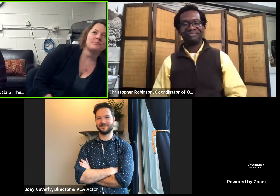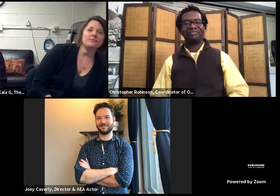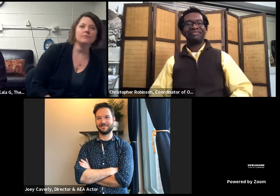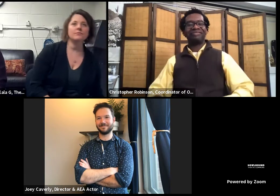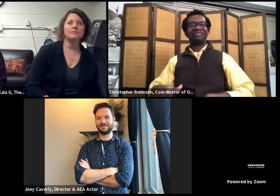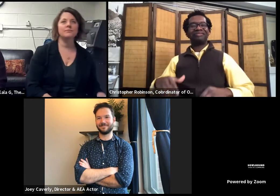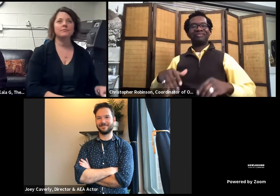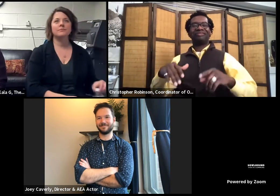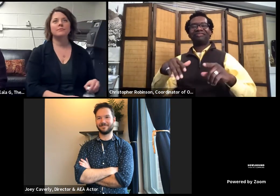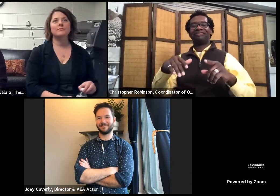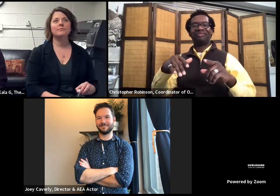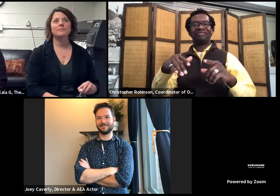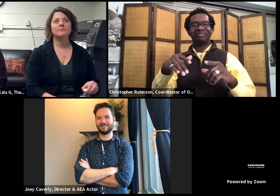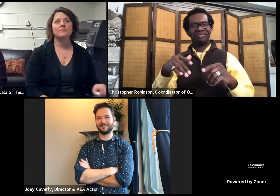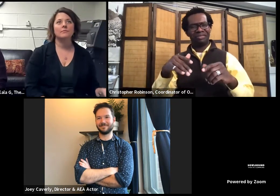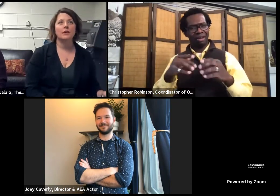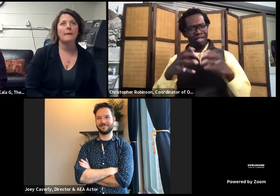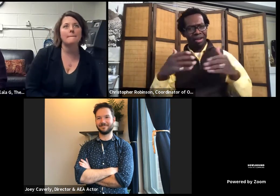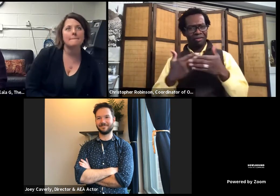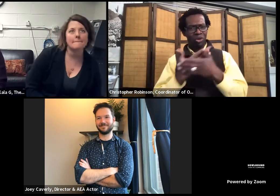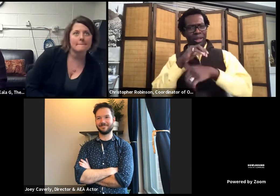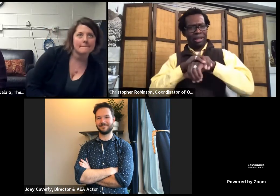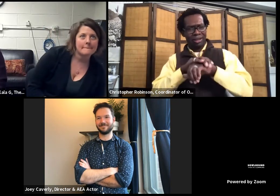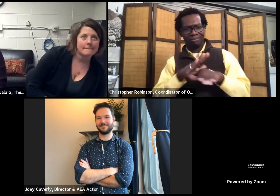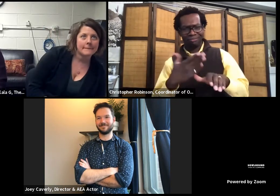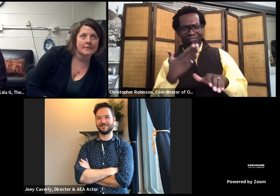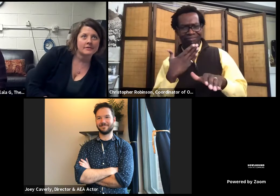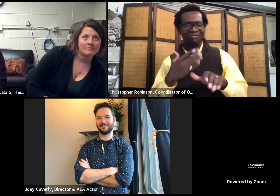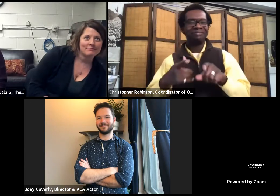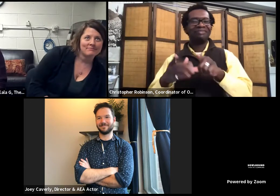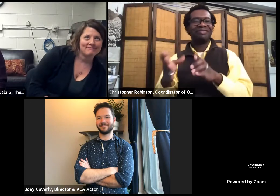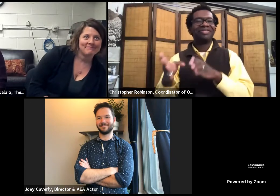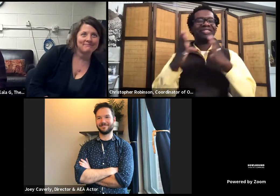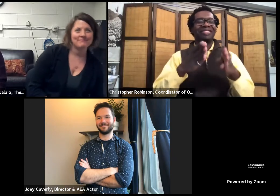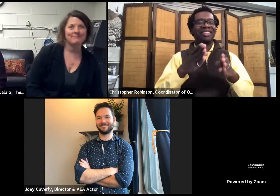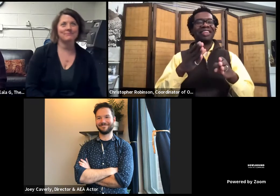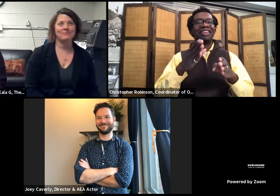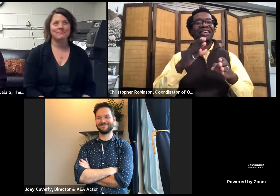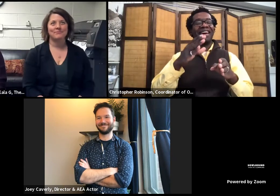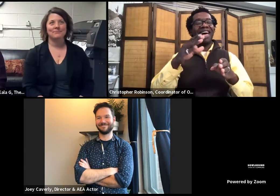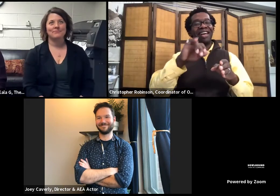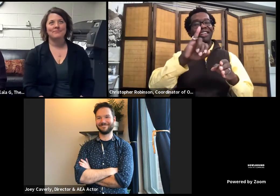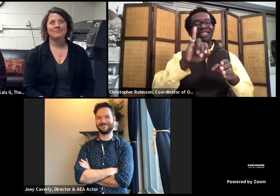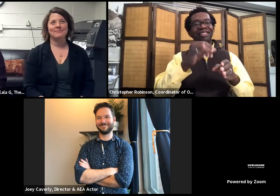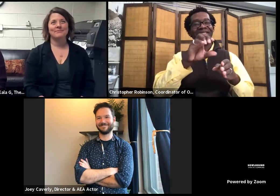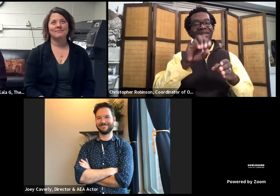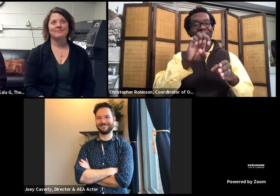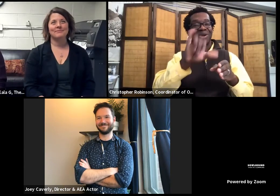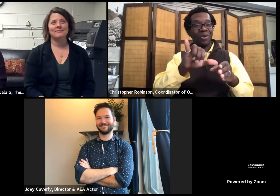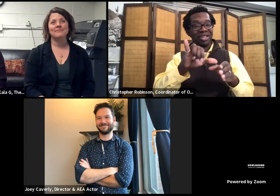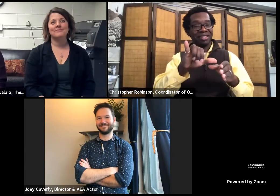Wonderful, thank you. Right now I'm at Gallaudet University. A lot of New England folks, all right.